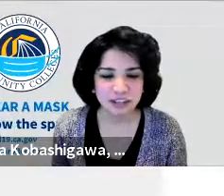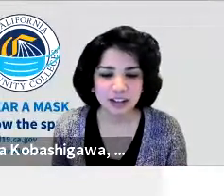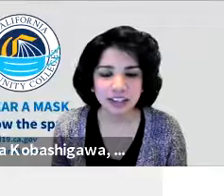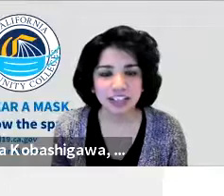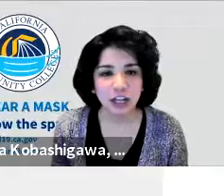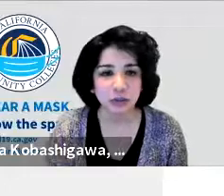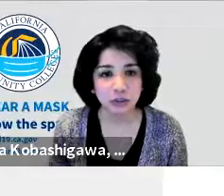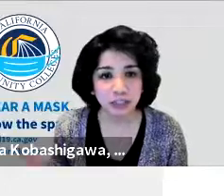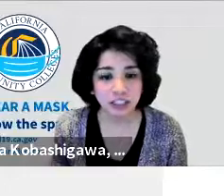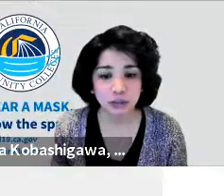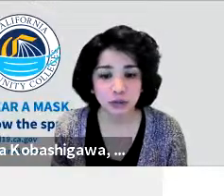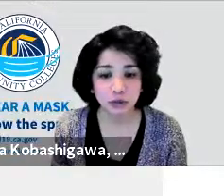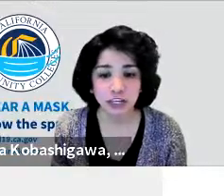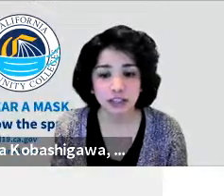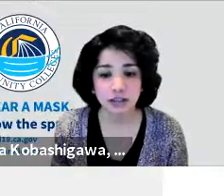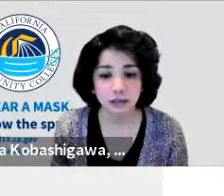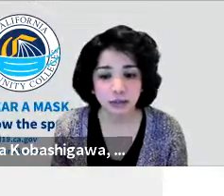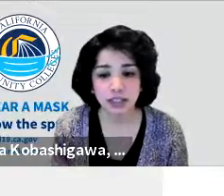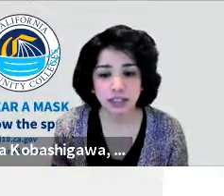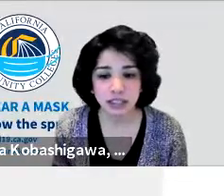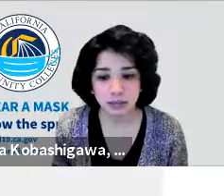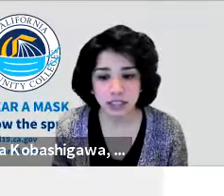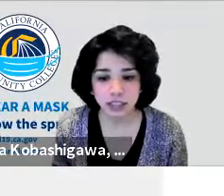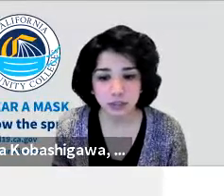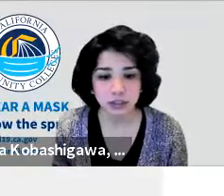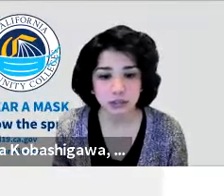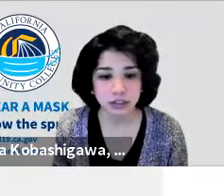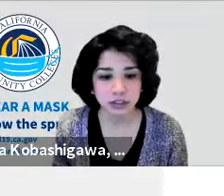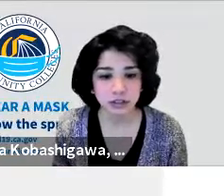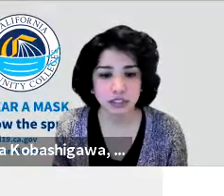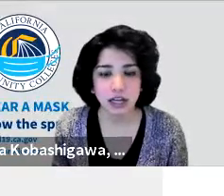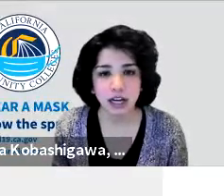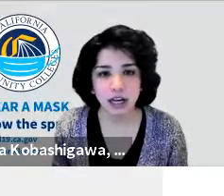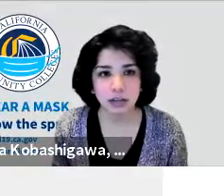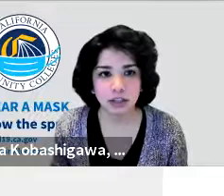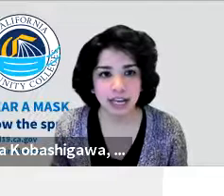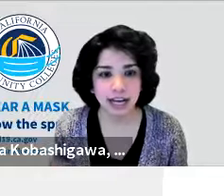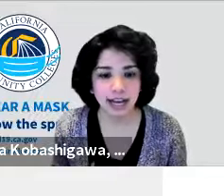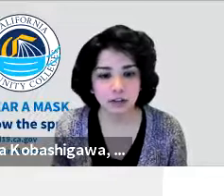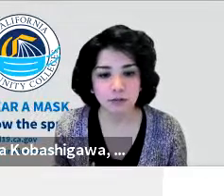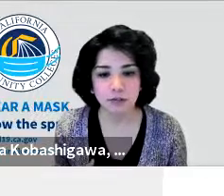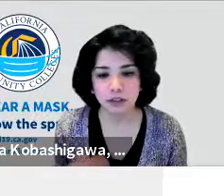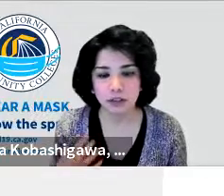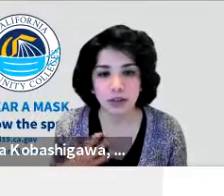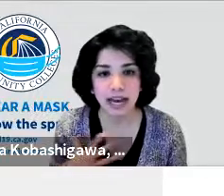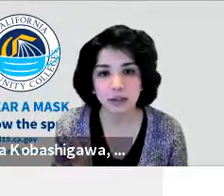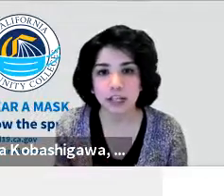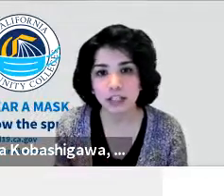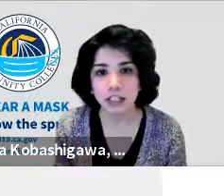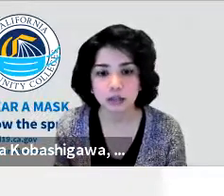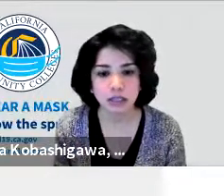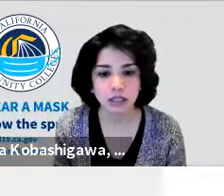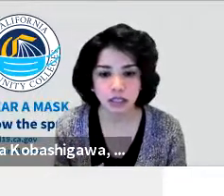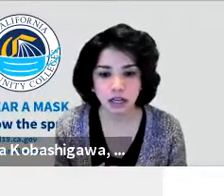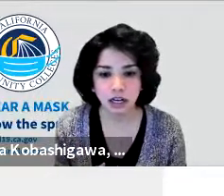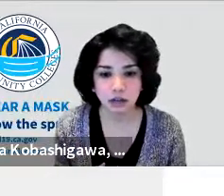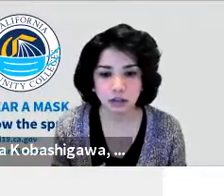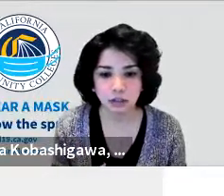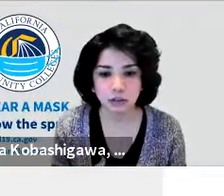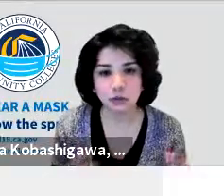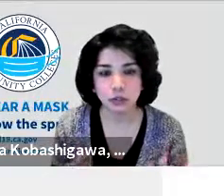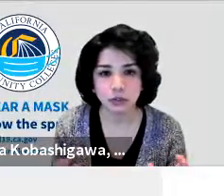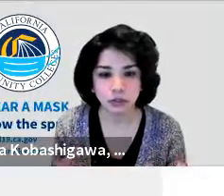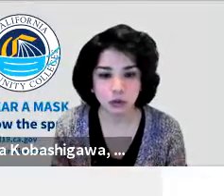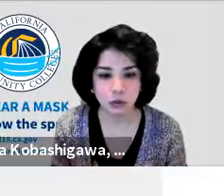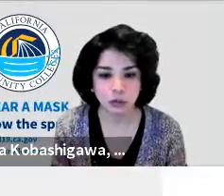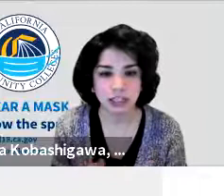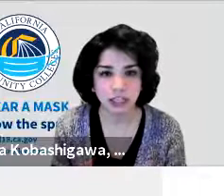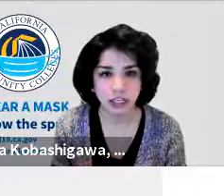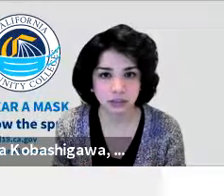faculty the opportunity to create, remix and adapt textbooks and materials that have the pathway themes, to those cohorts that Jackie